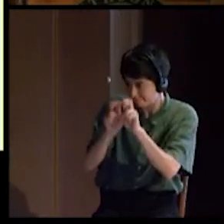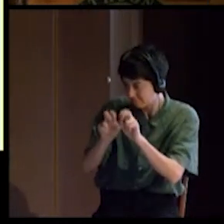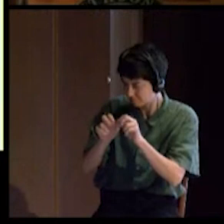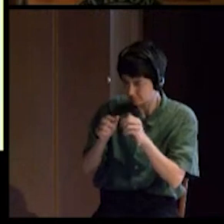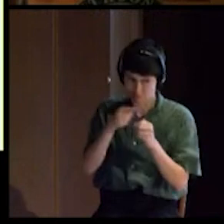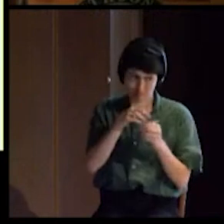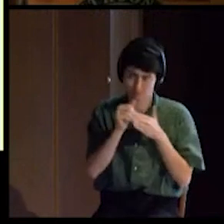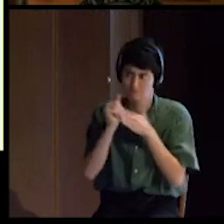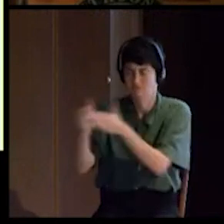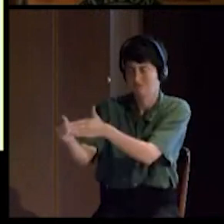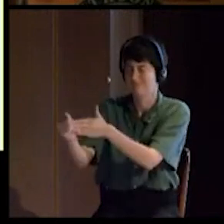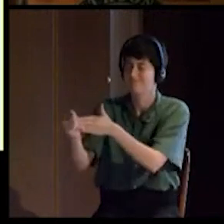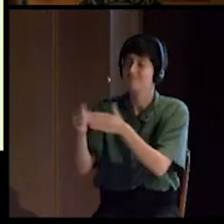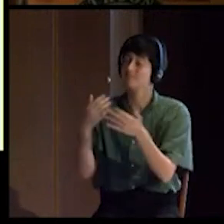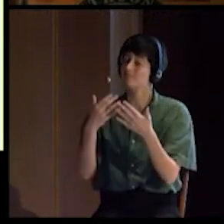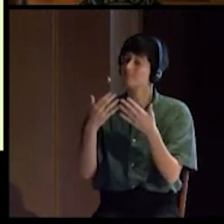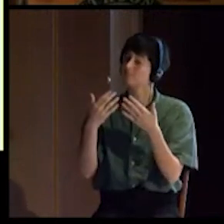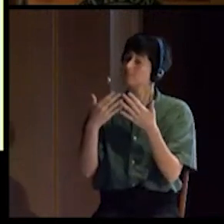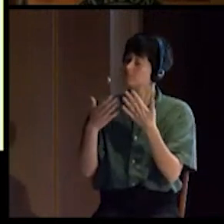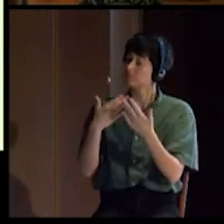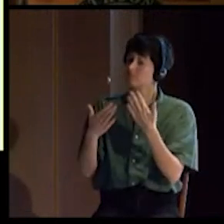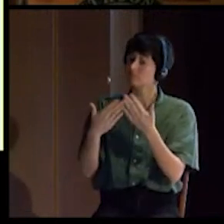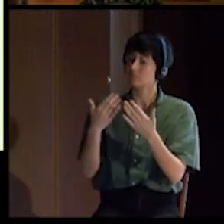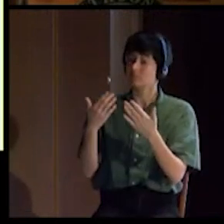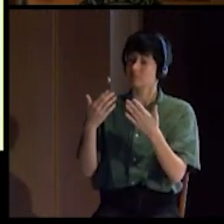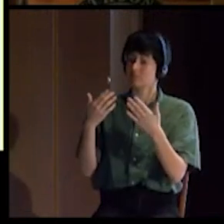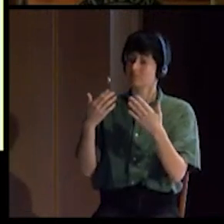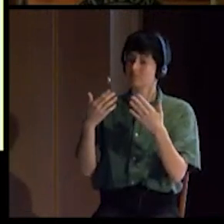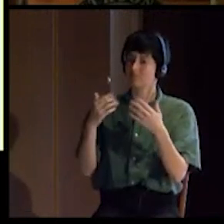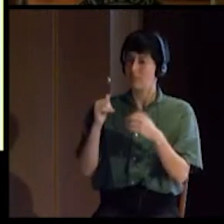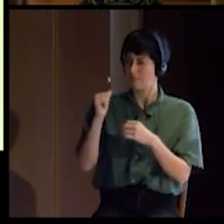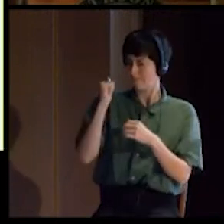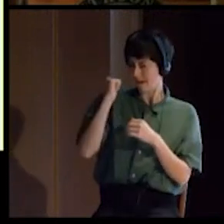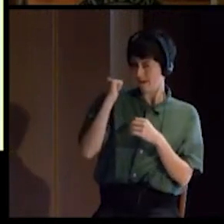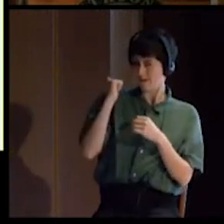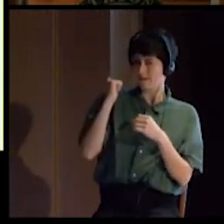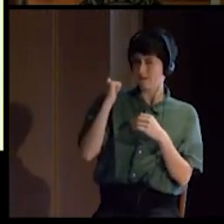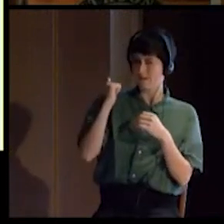and the breast of those 302 specimens of 152 species.